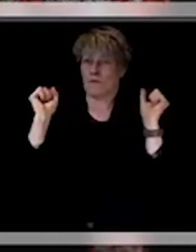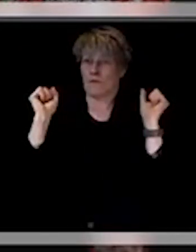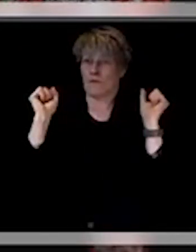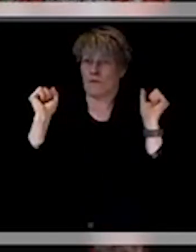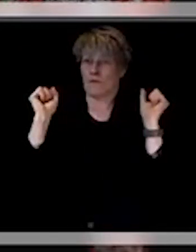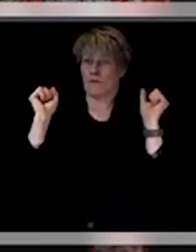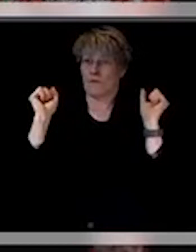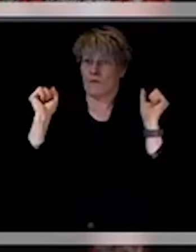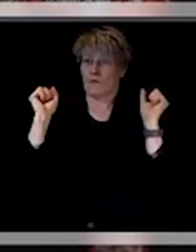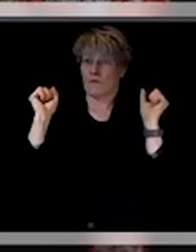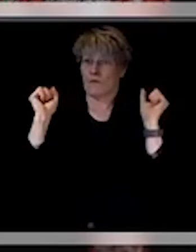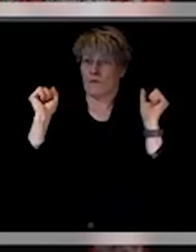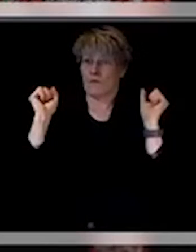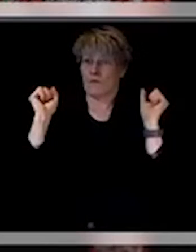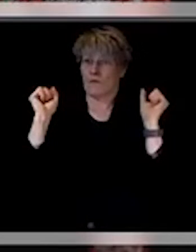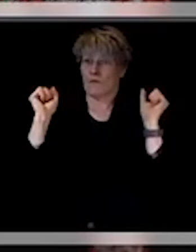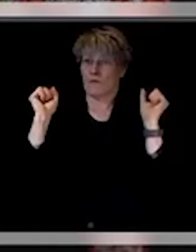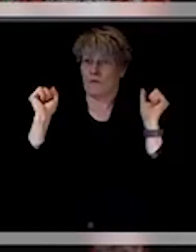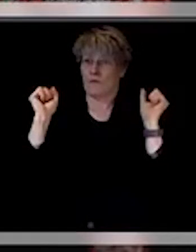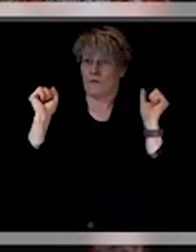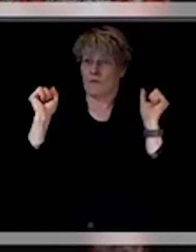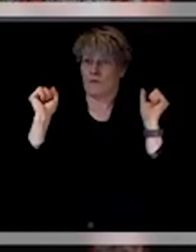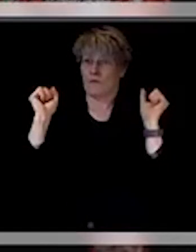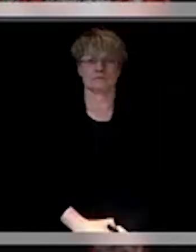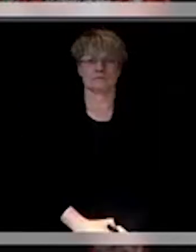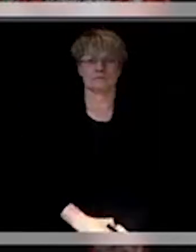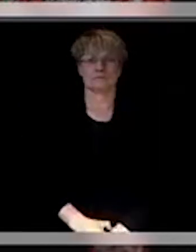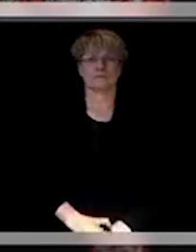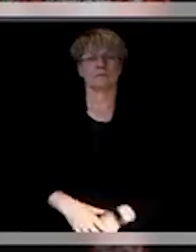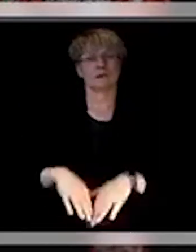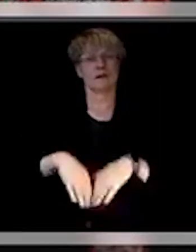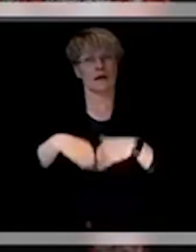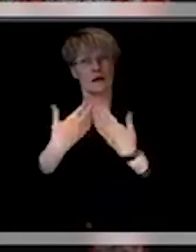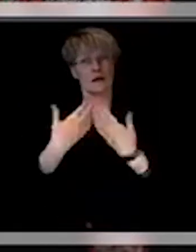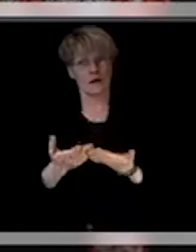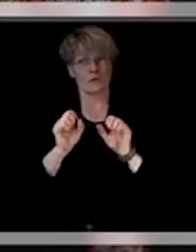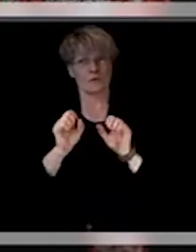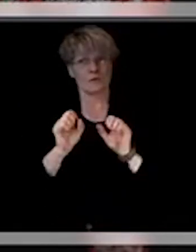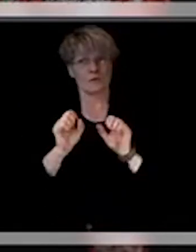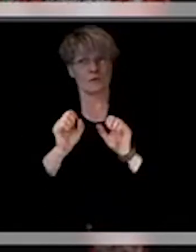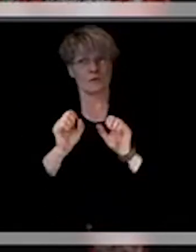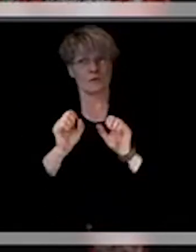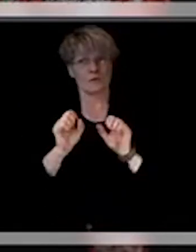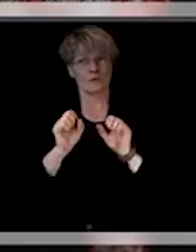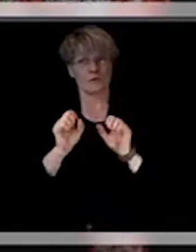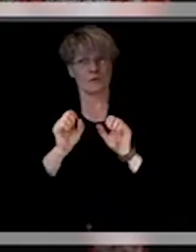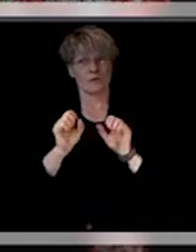we identified the case and found their contacts and tested their contacts, and if we hadn't